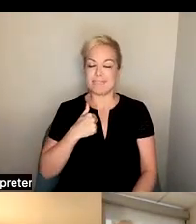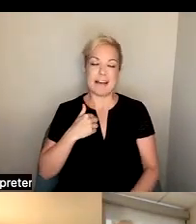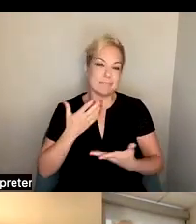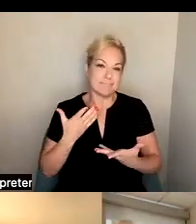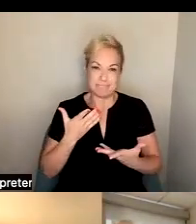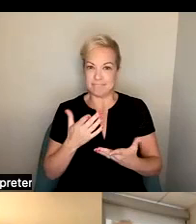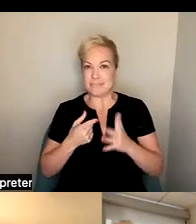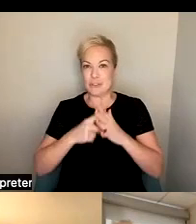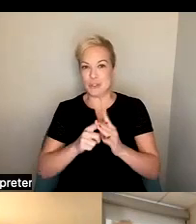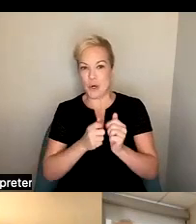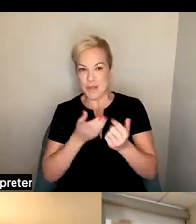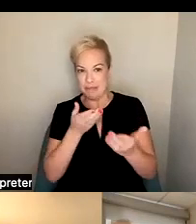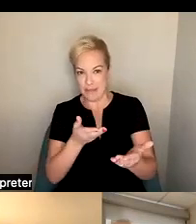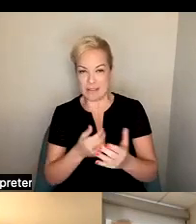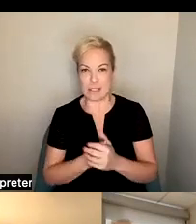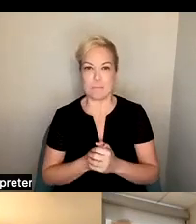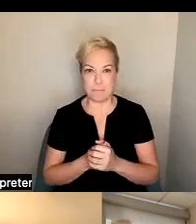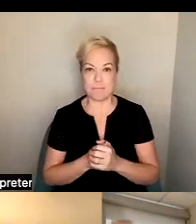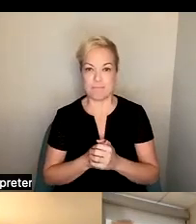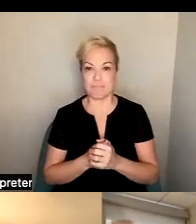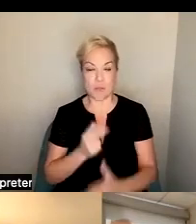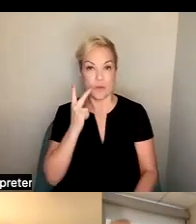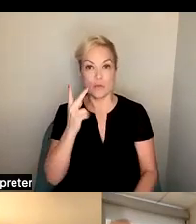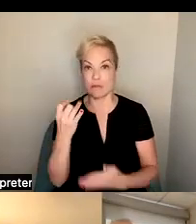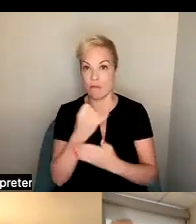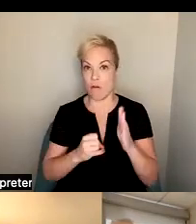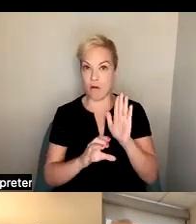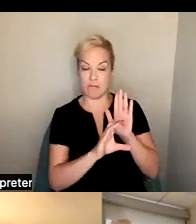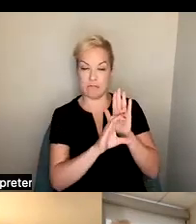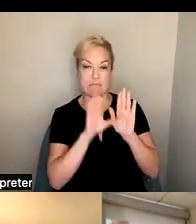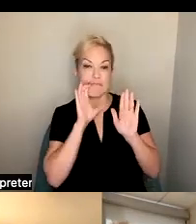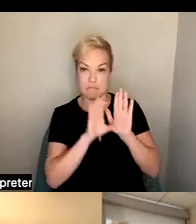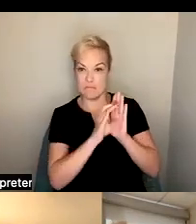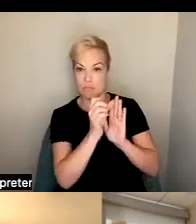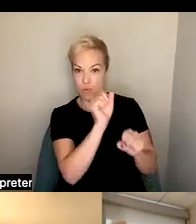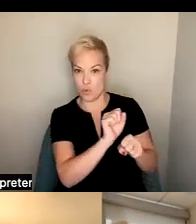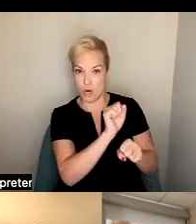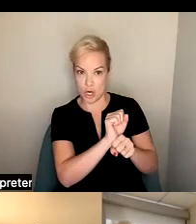and a piece of work by Linley Logan Dear Clan, Seneca Nation that looks at